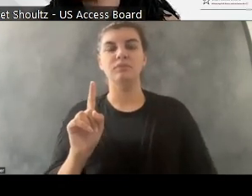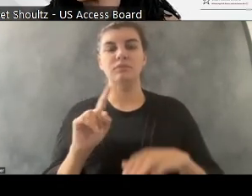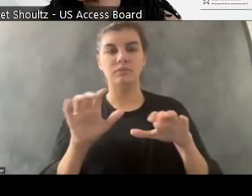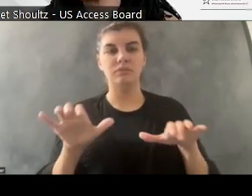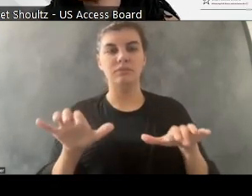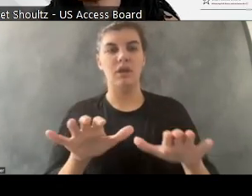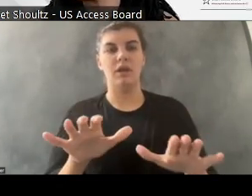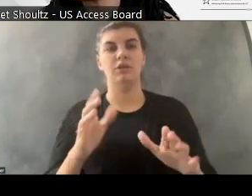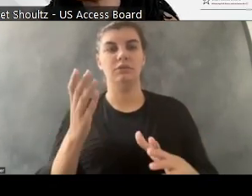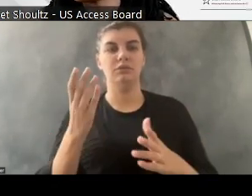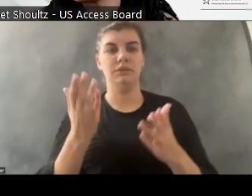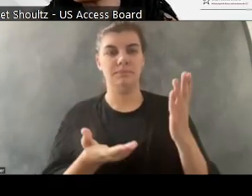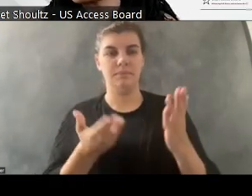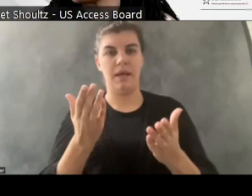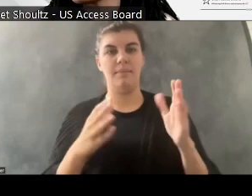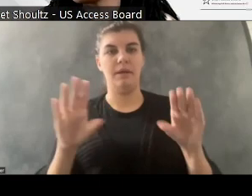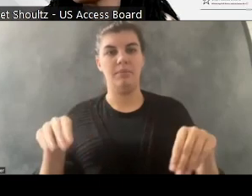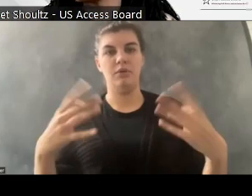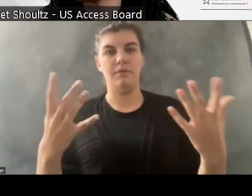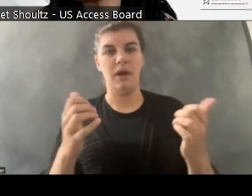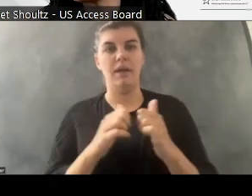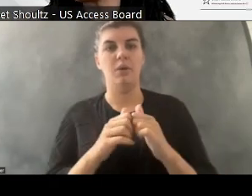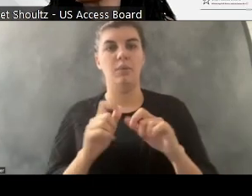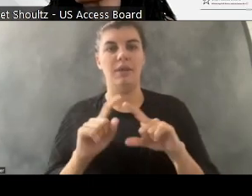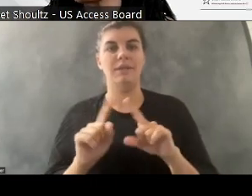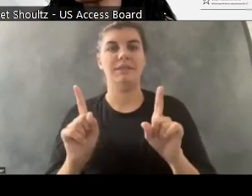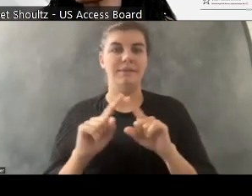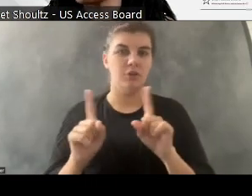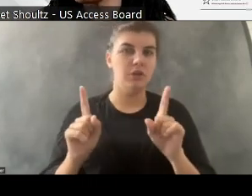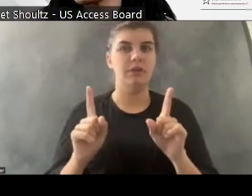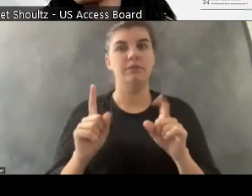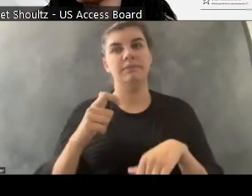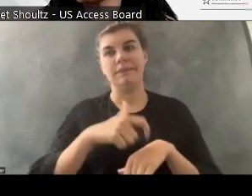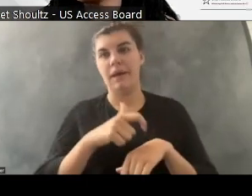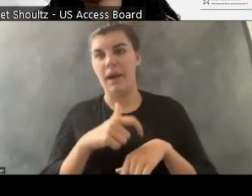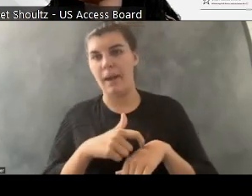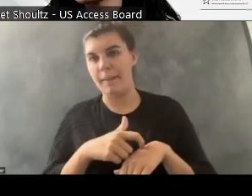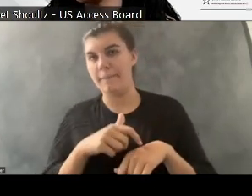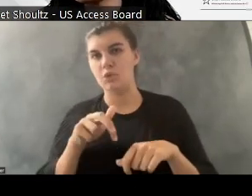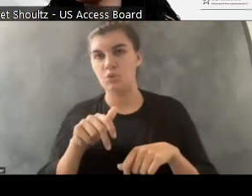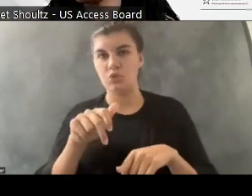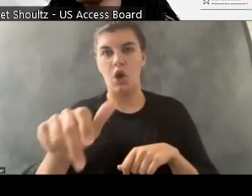may be provided with additional features such as increased crossing time, audible beaconing,